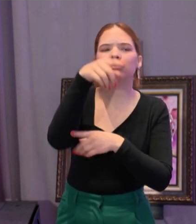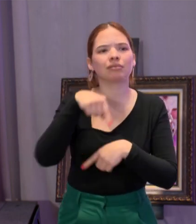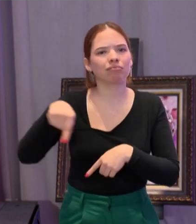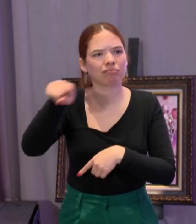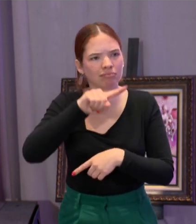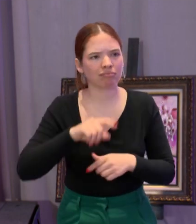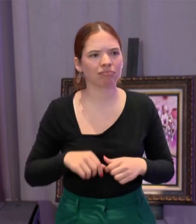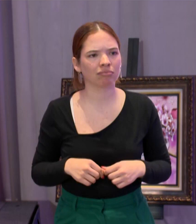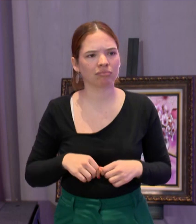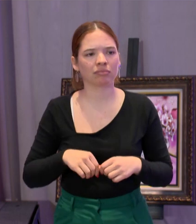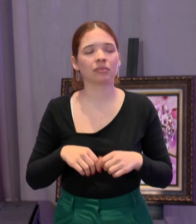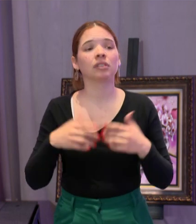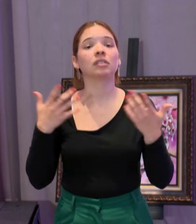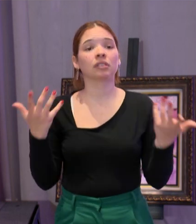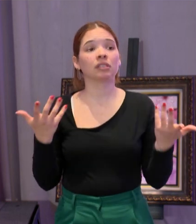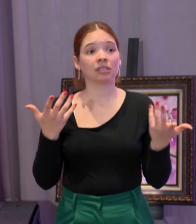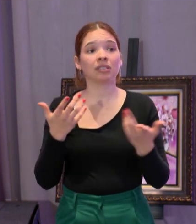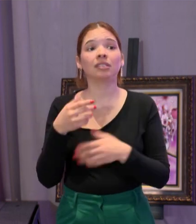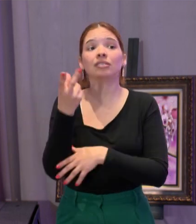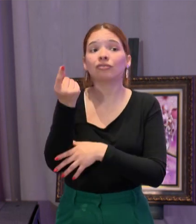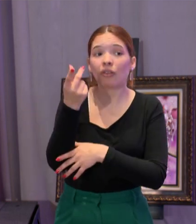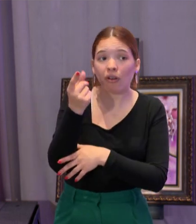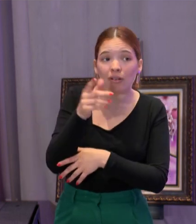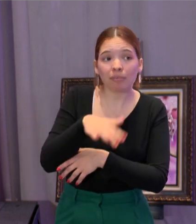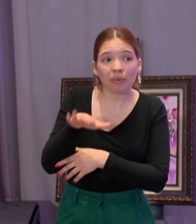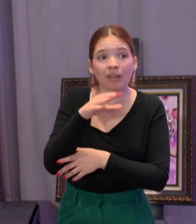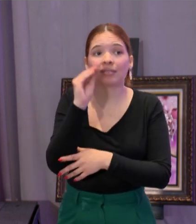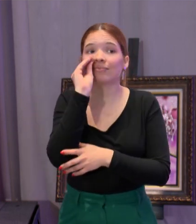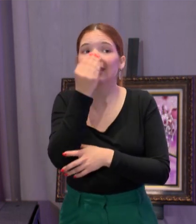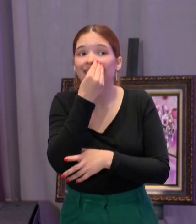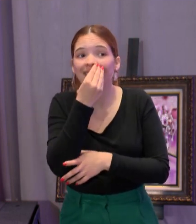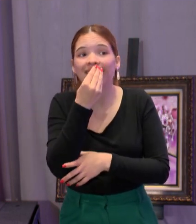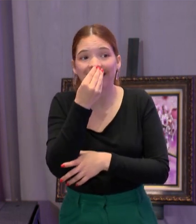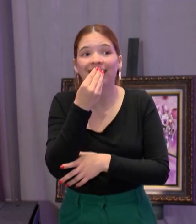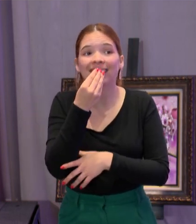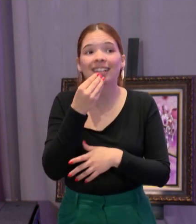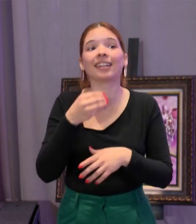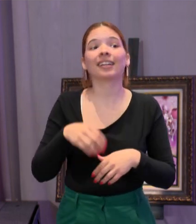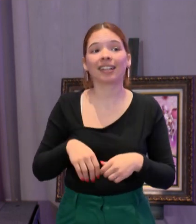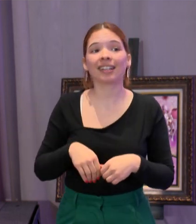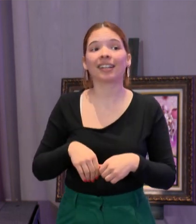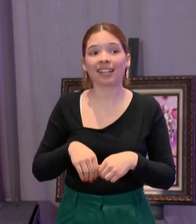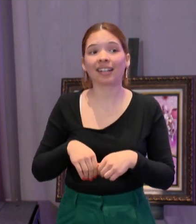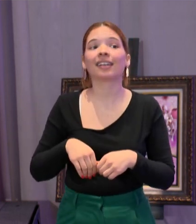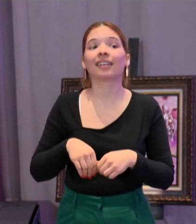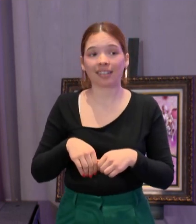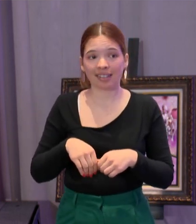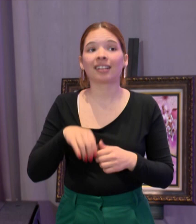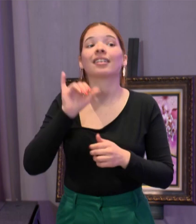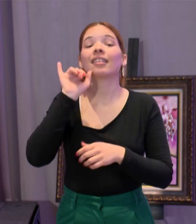PETALS WALKING TOUR, BYOP, BRING YOUR OWN PUP. AND FOR OUR YOUNGER VISITORS YOU HAVE A CHANCE TO WIN A JUNIOR